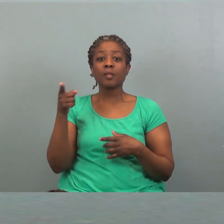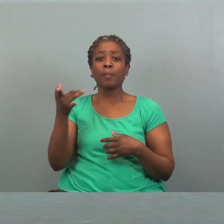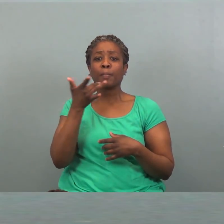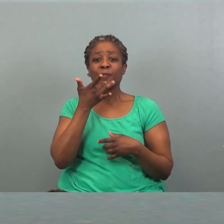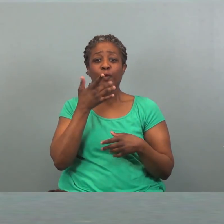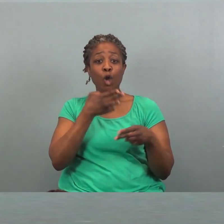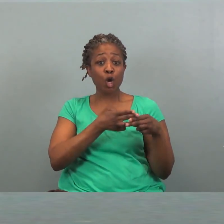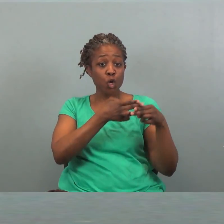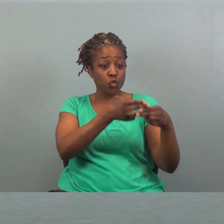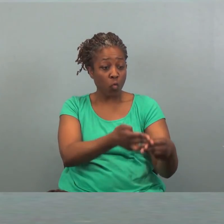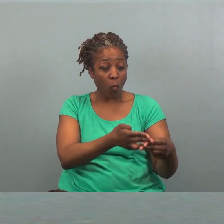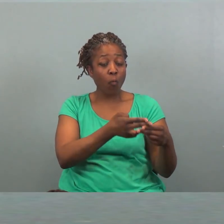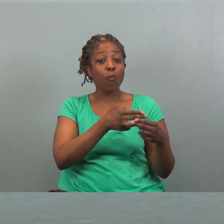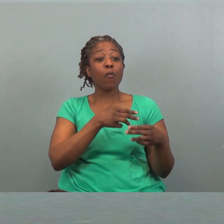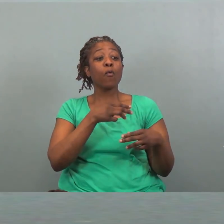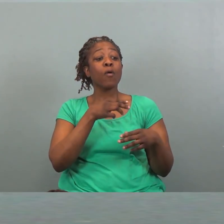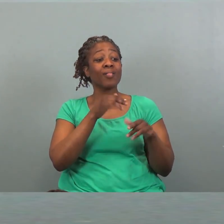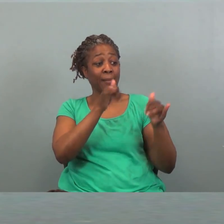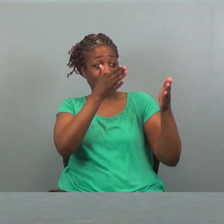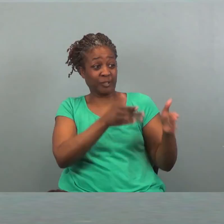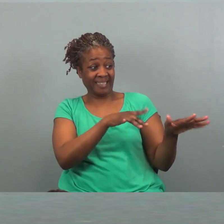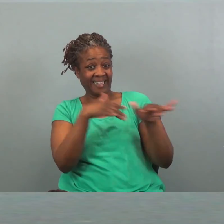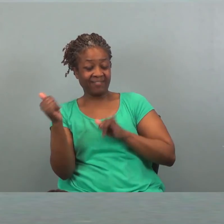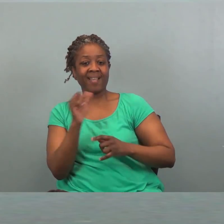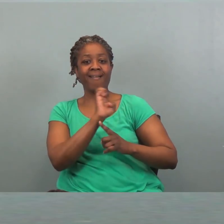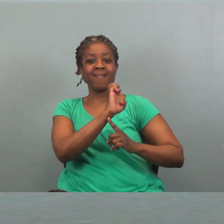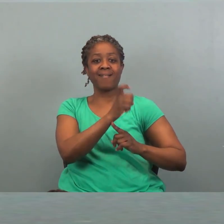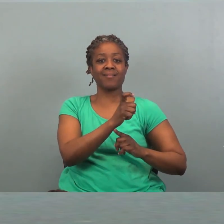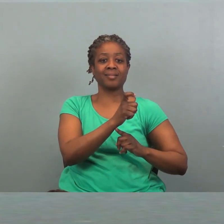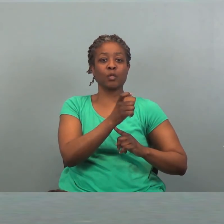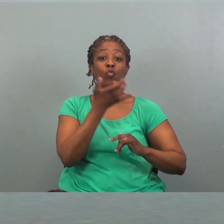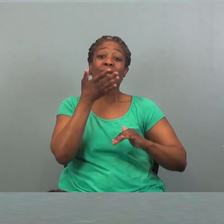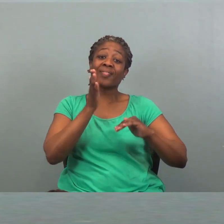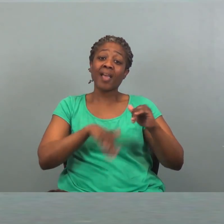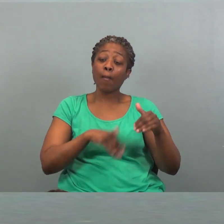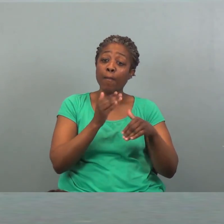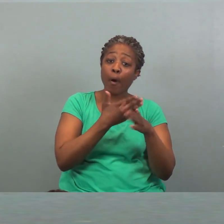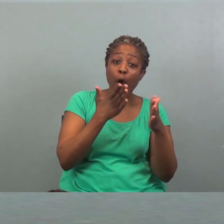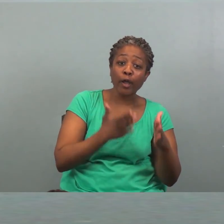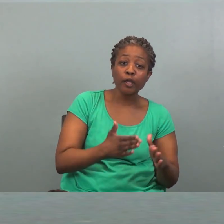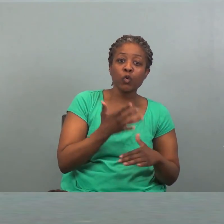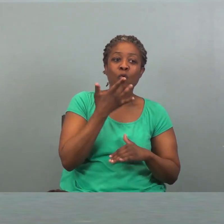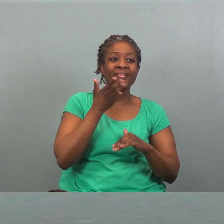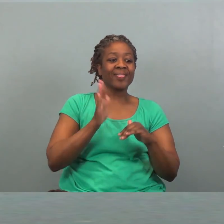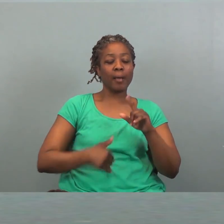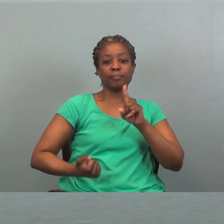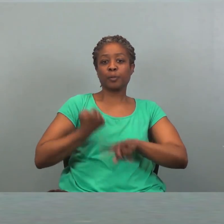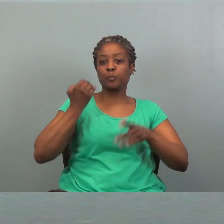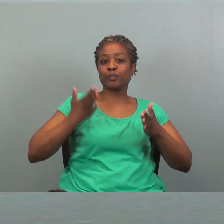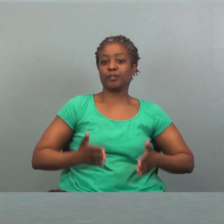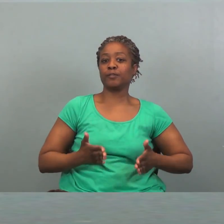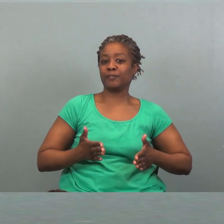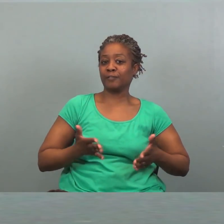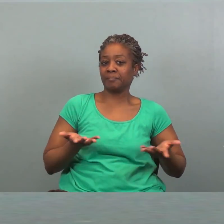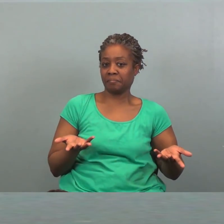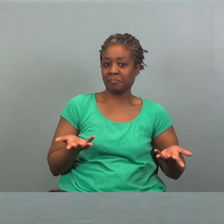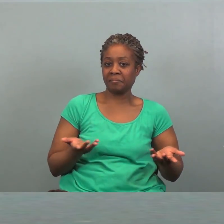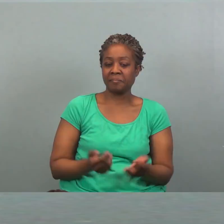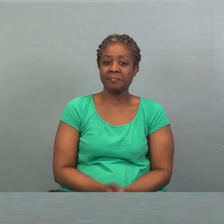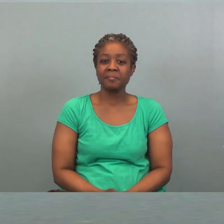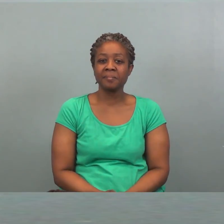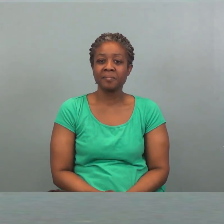How would they like you to refer to the person they left: as their "ex", rather than "partner" or "abuser"?